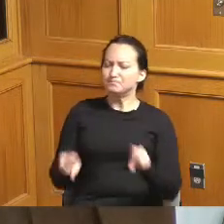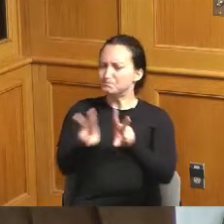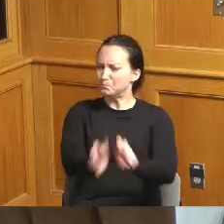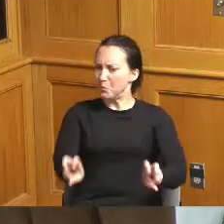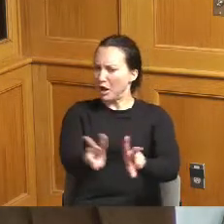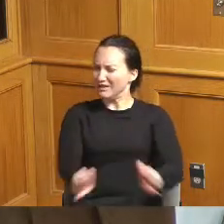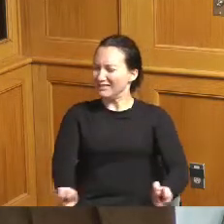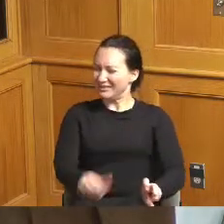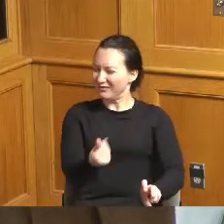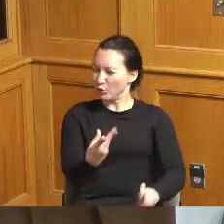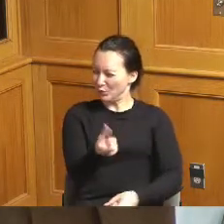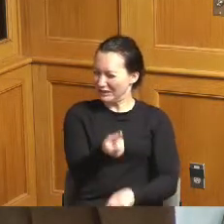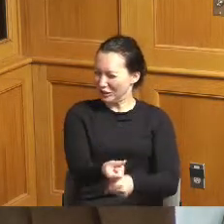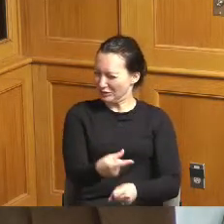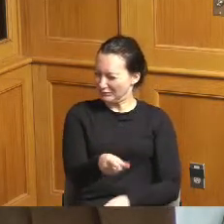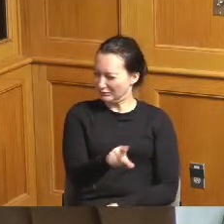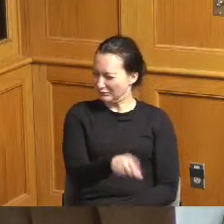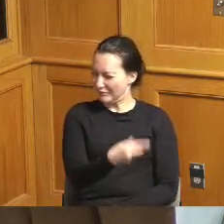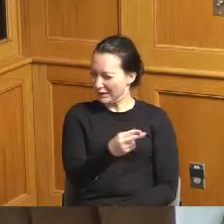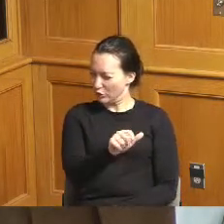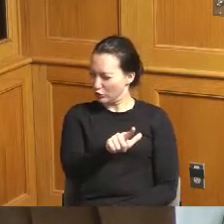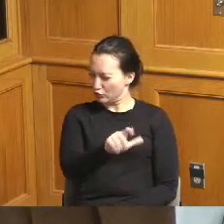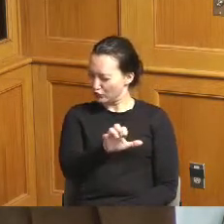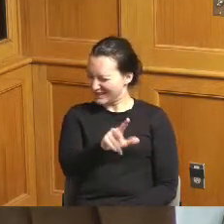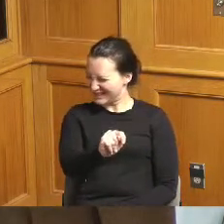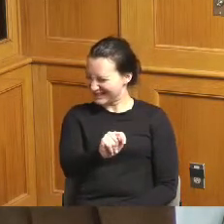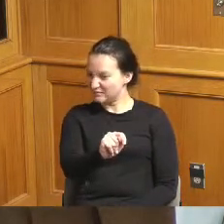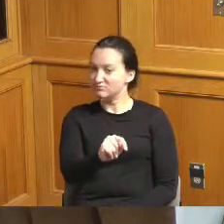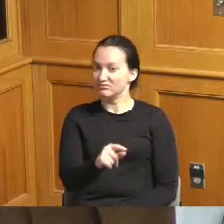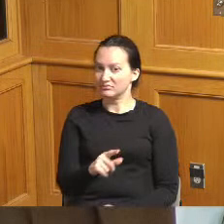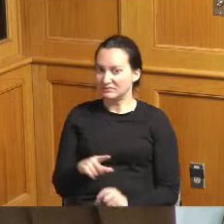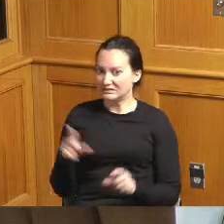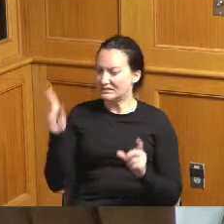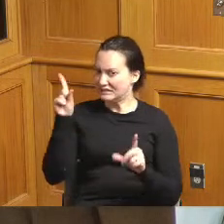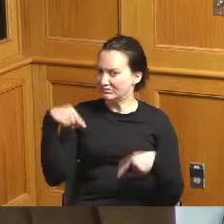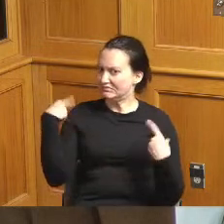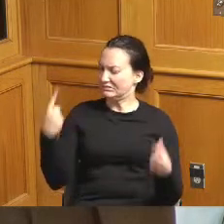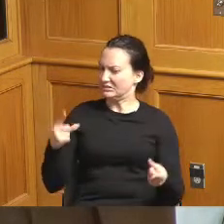last couple of years for Hillcrest because it has has been noted we're all concerned about